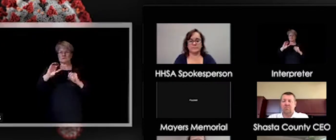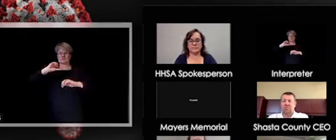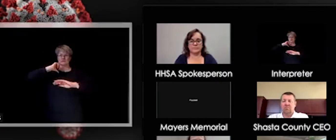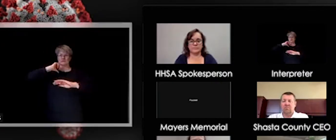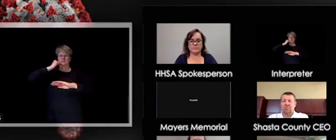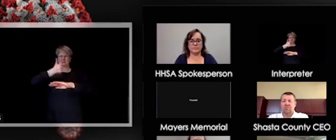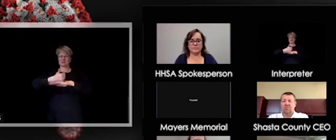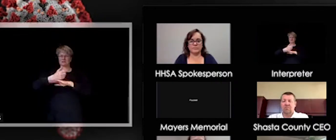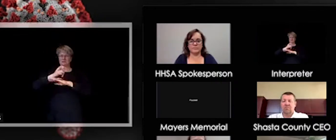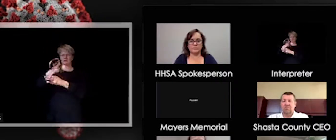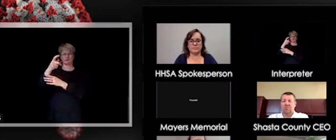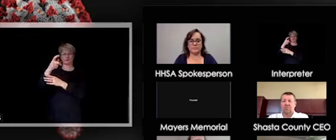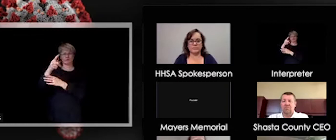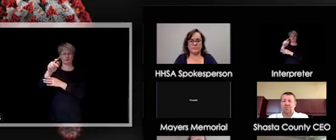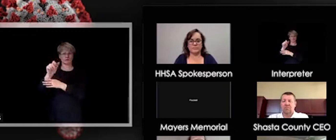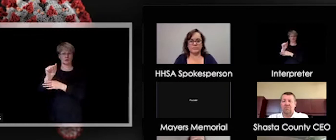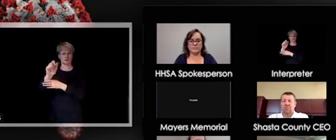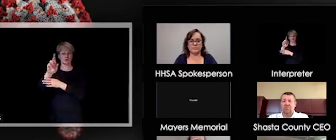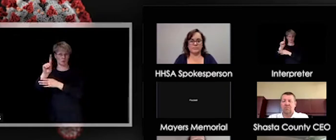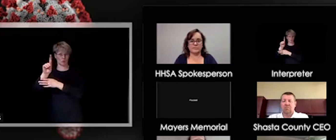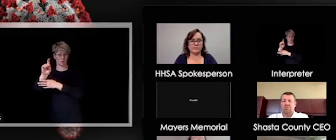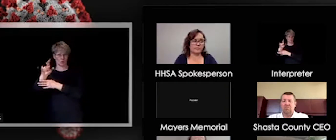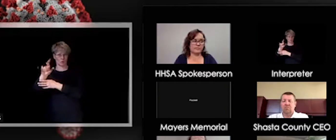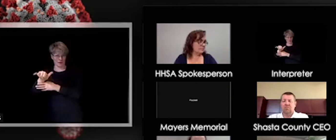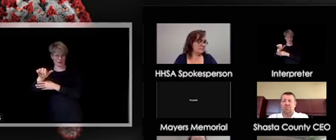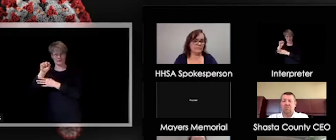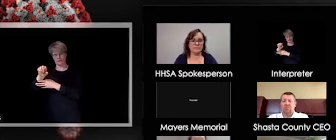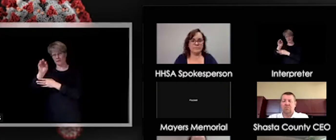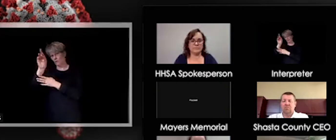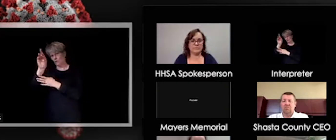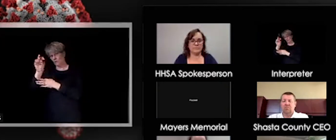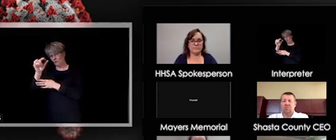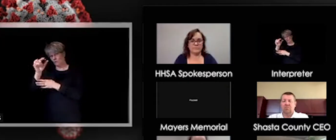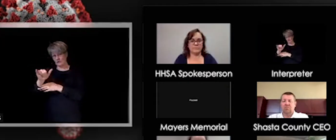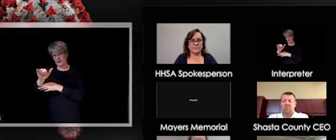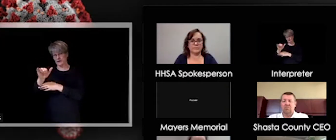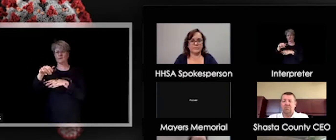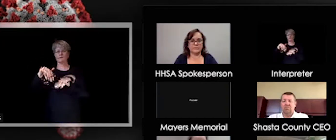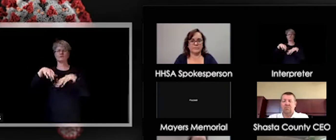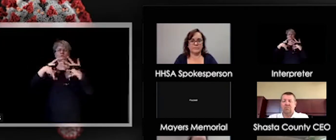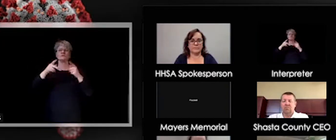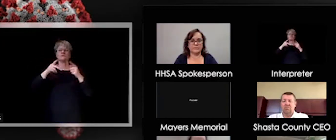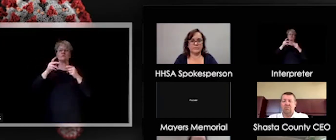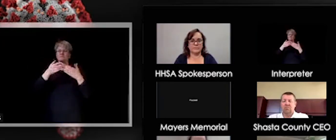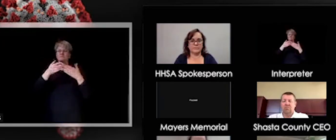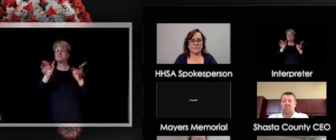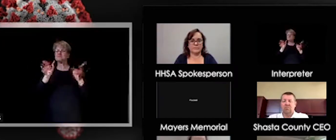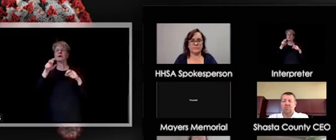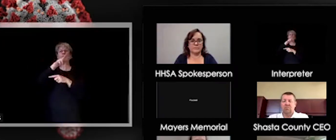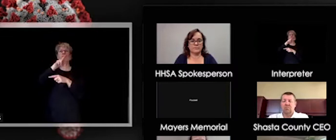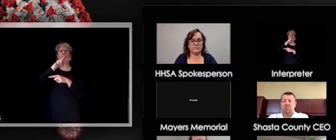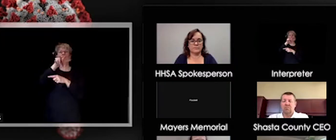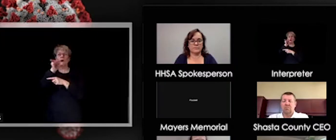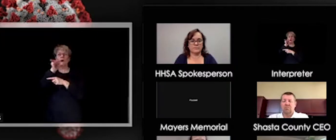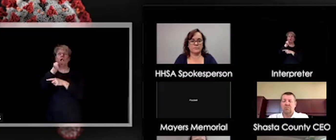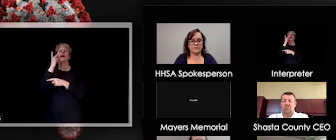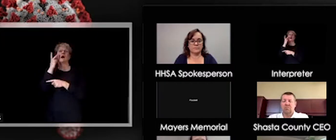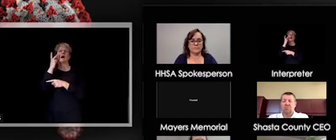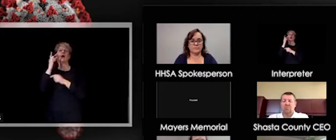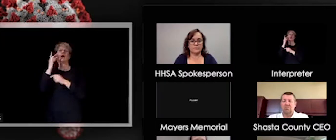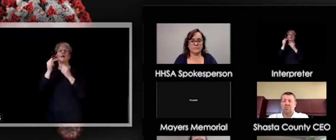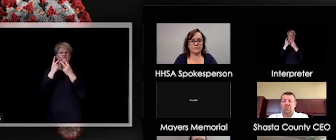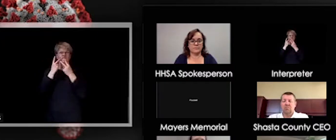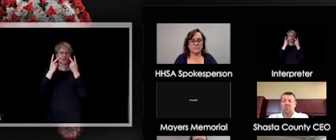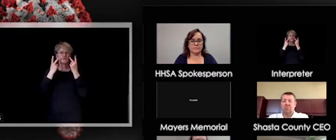about what our disease transmission is looking like. We’re kind of in the process of retrospectively